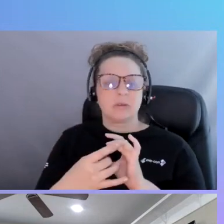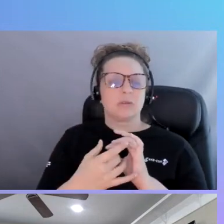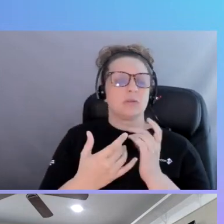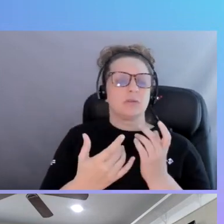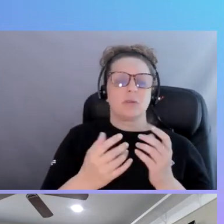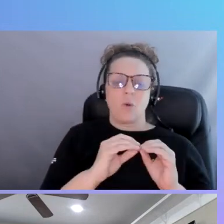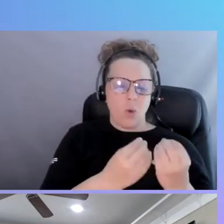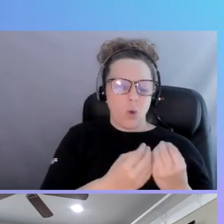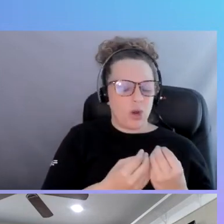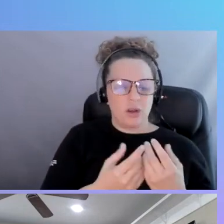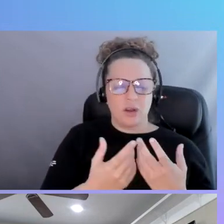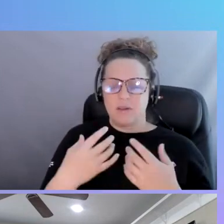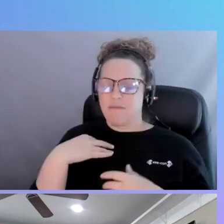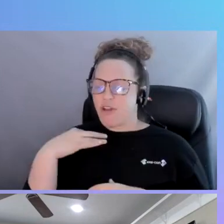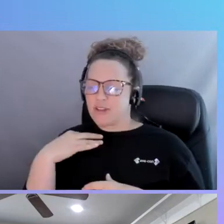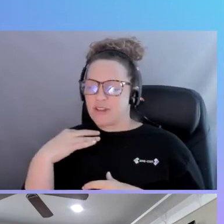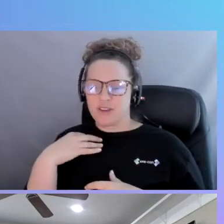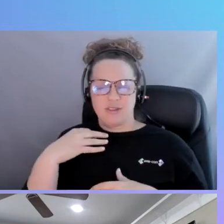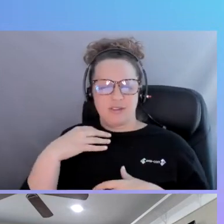name it. Volunteering Uh, I learned about it through a dbg